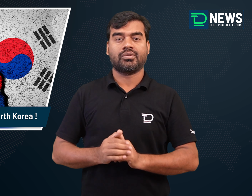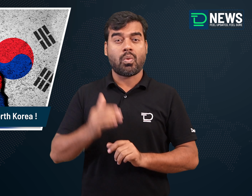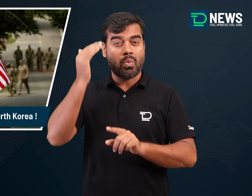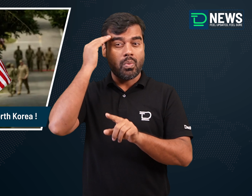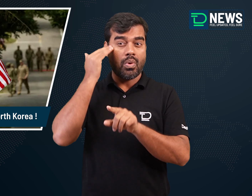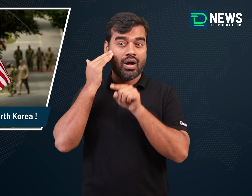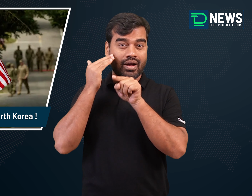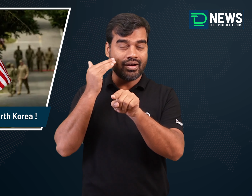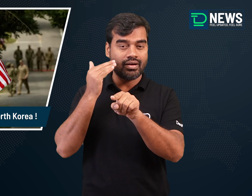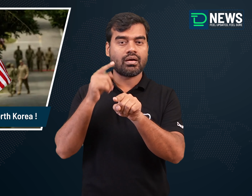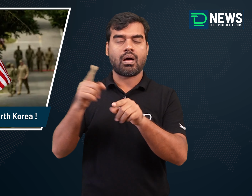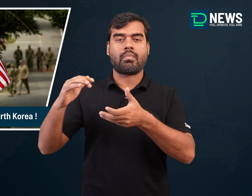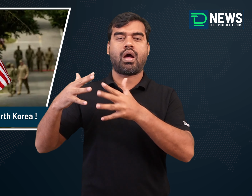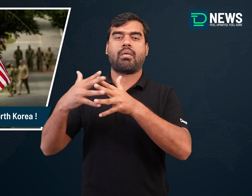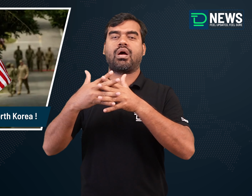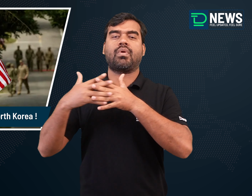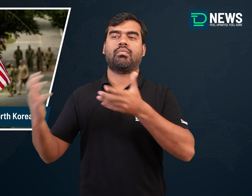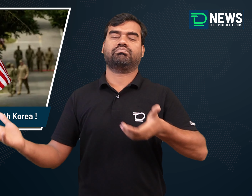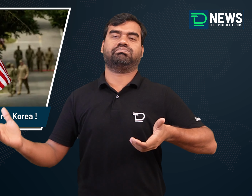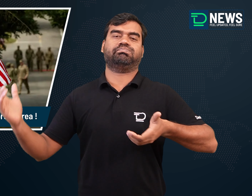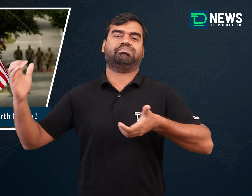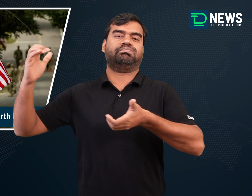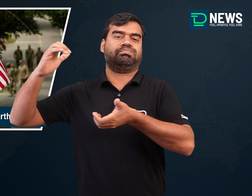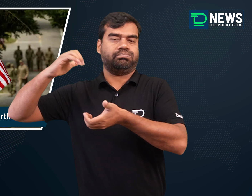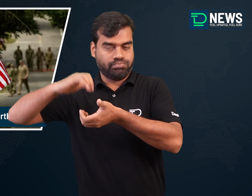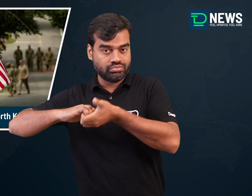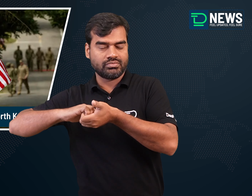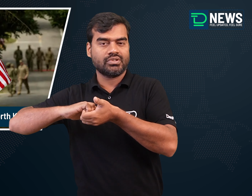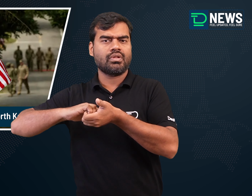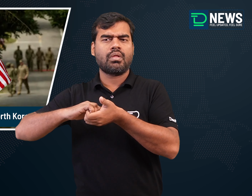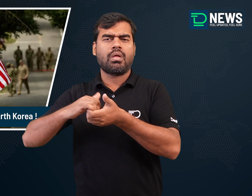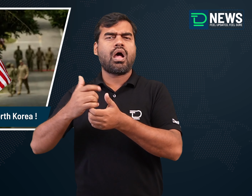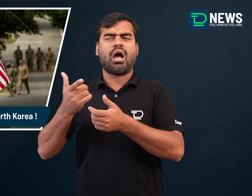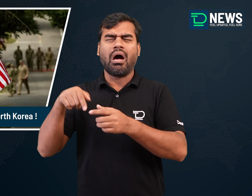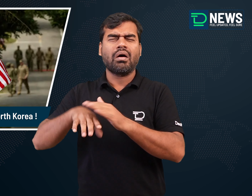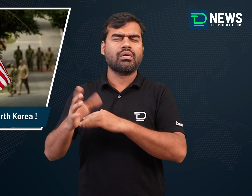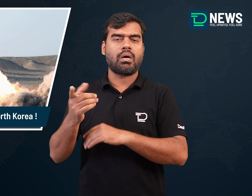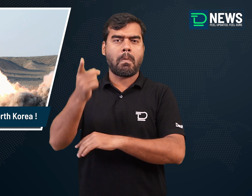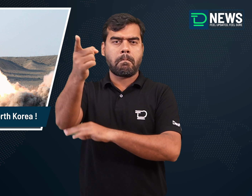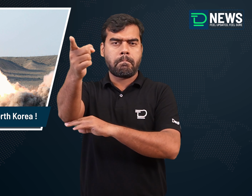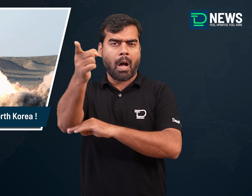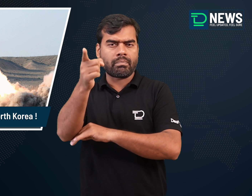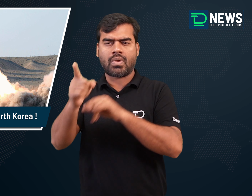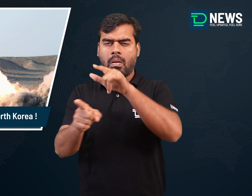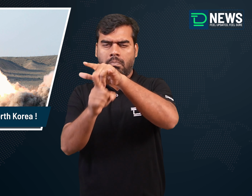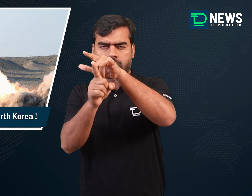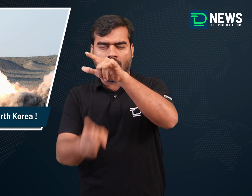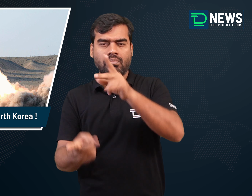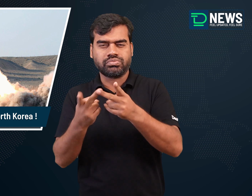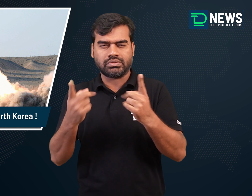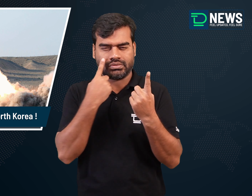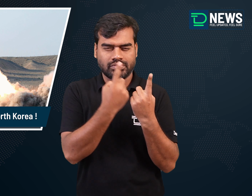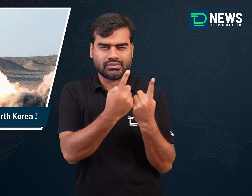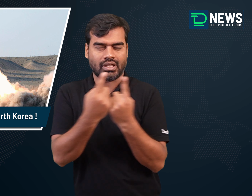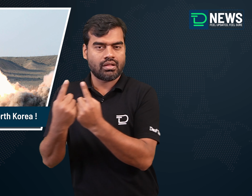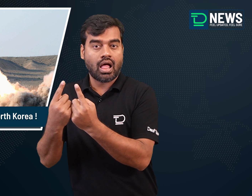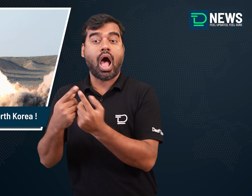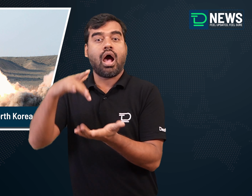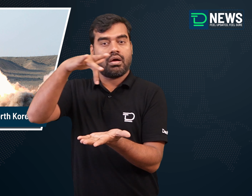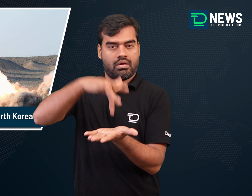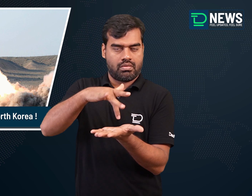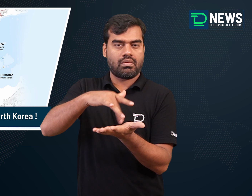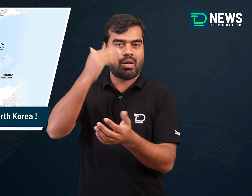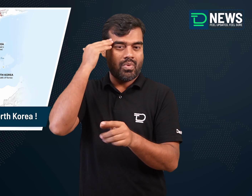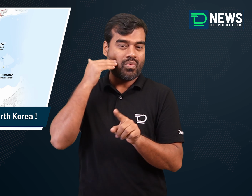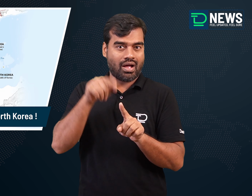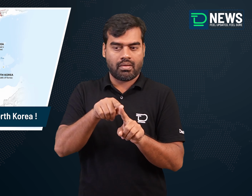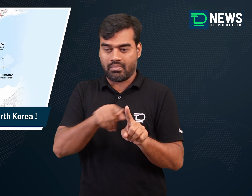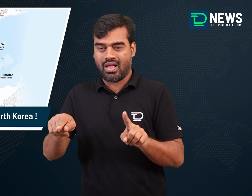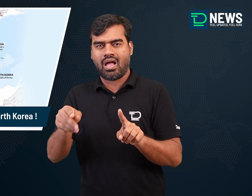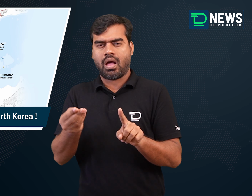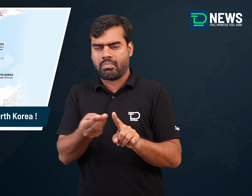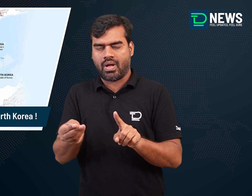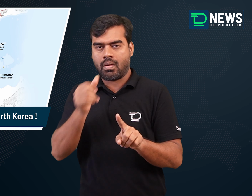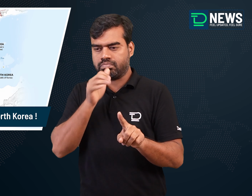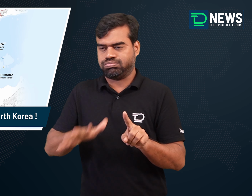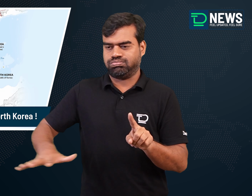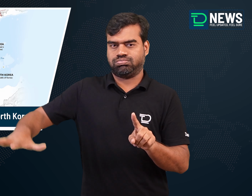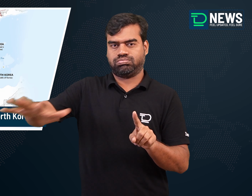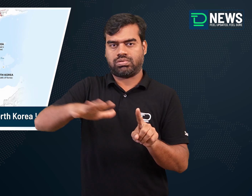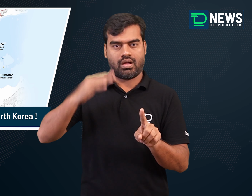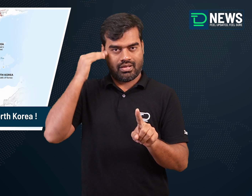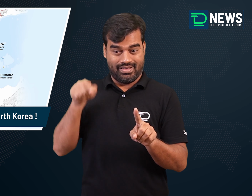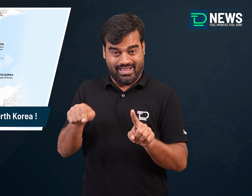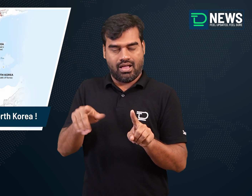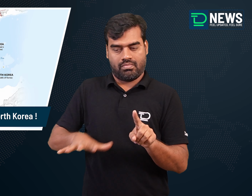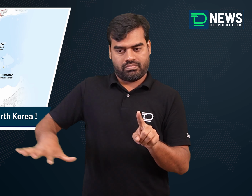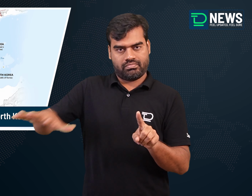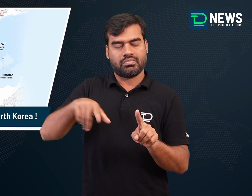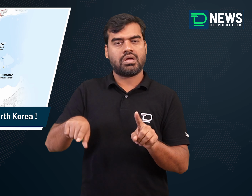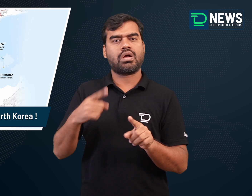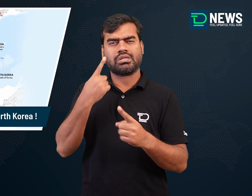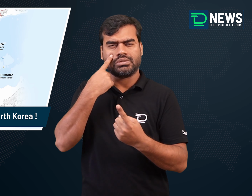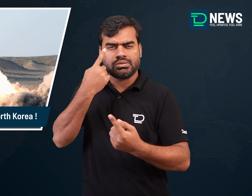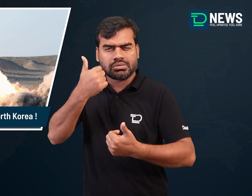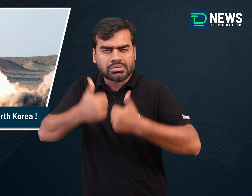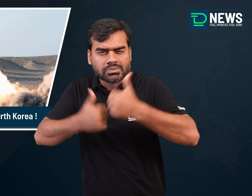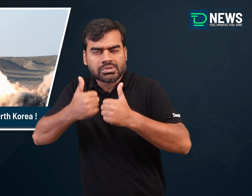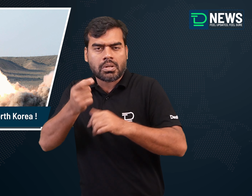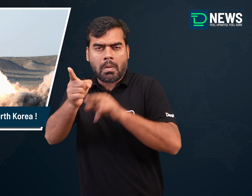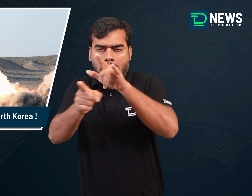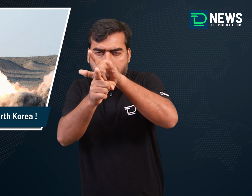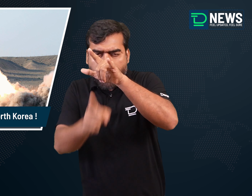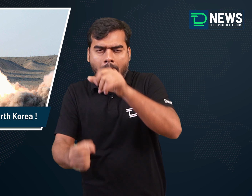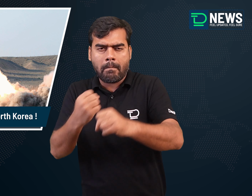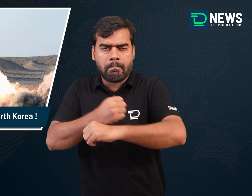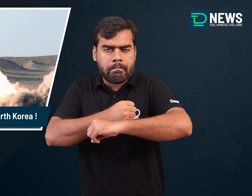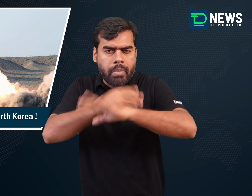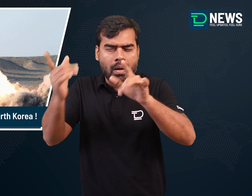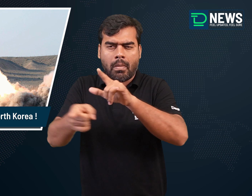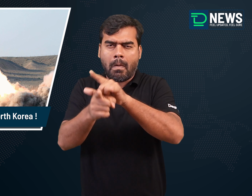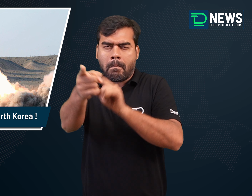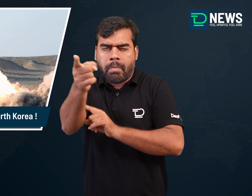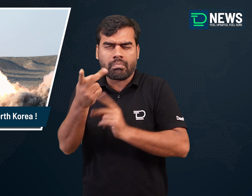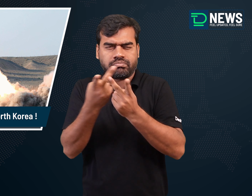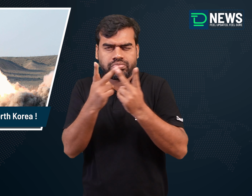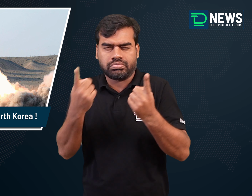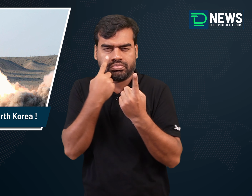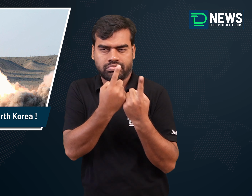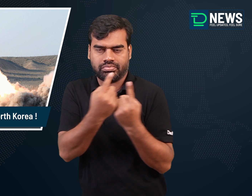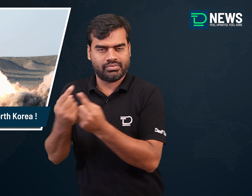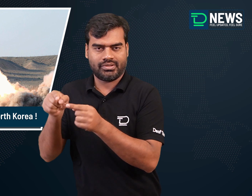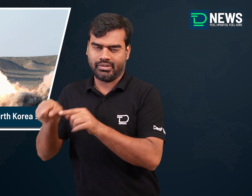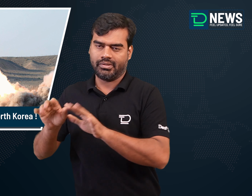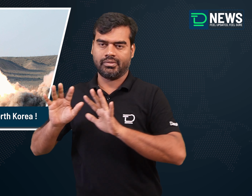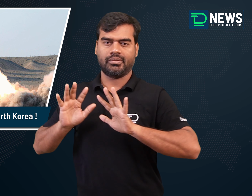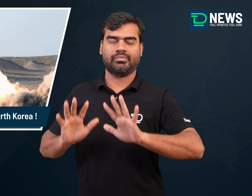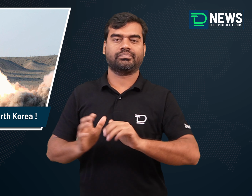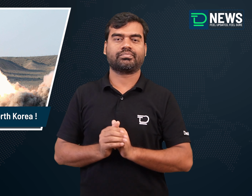South Korea allies with America and tests frequent missiles on the Korean Peninsula ocean.